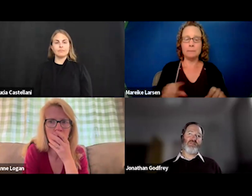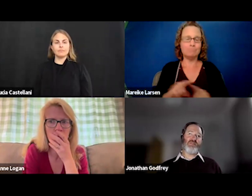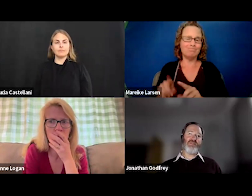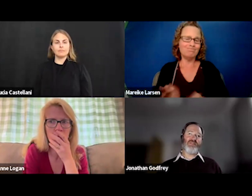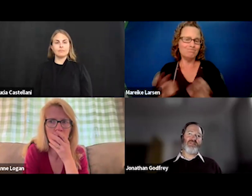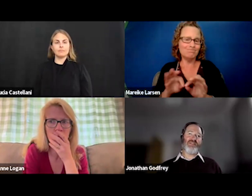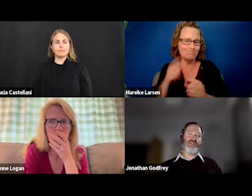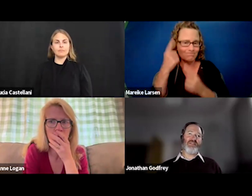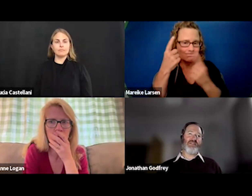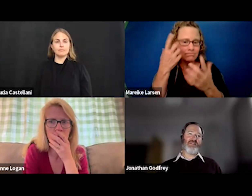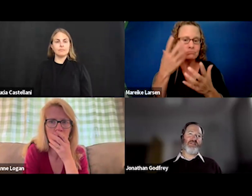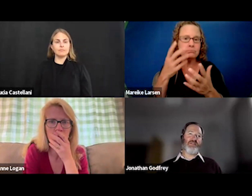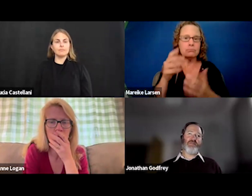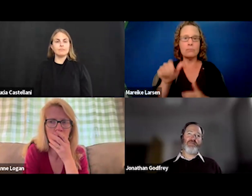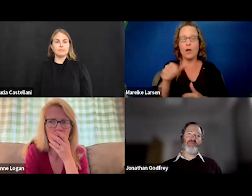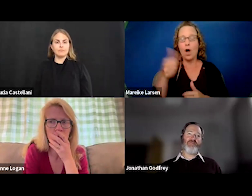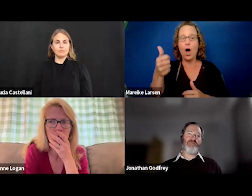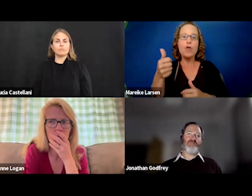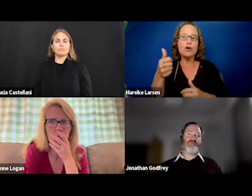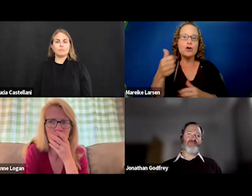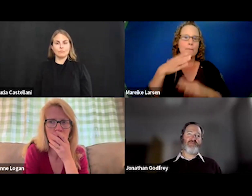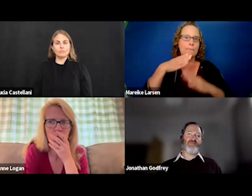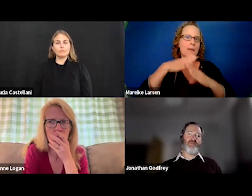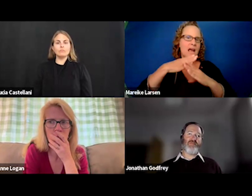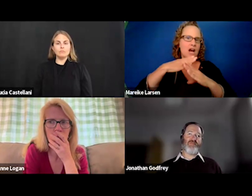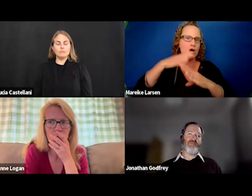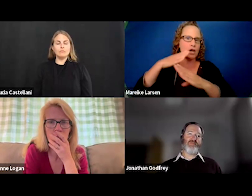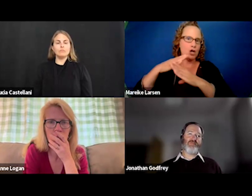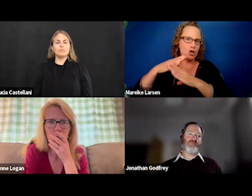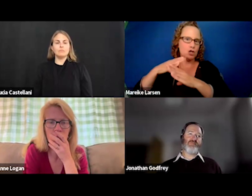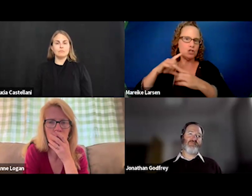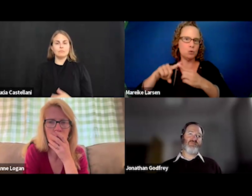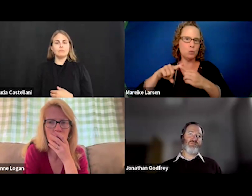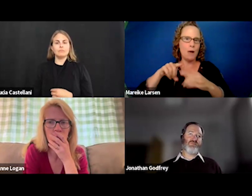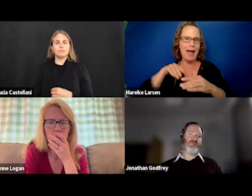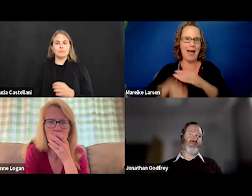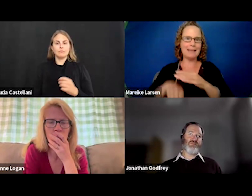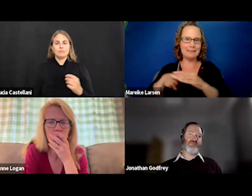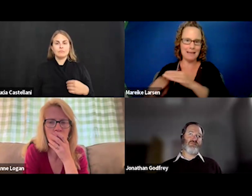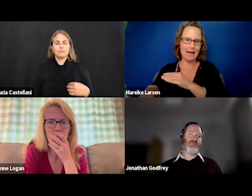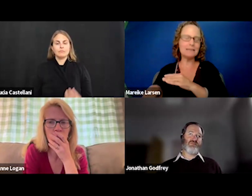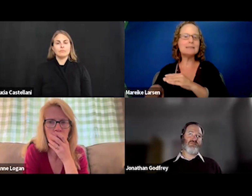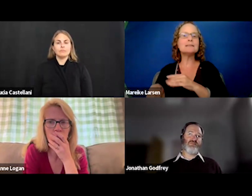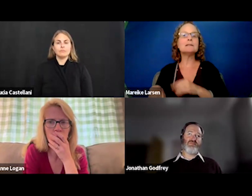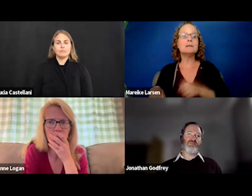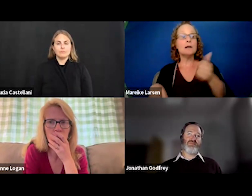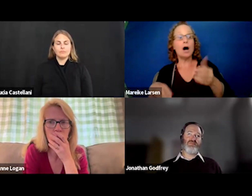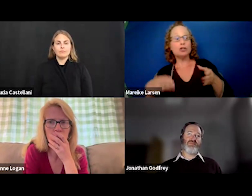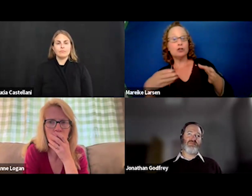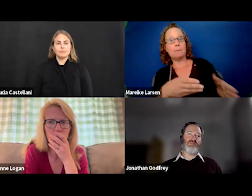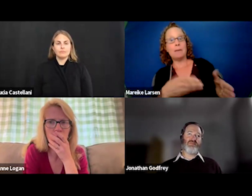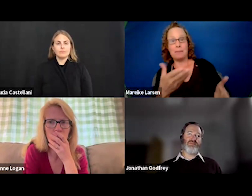about other access barriers that these alternative paths may pose for other people.